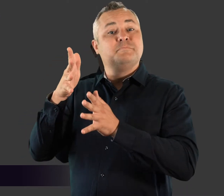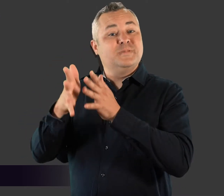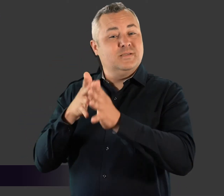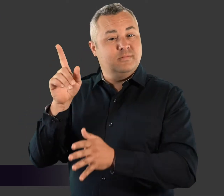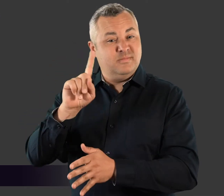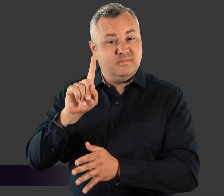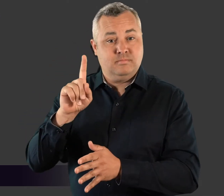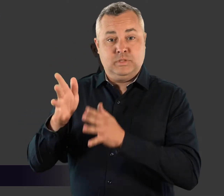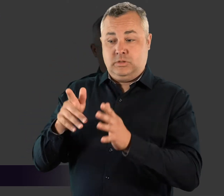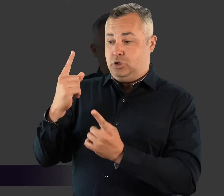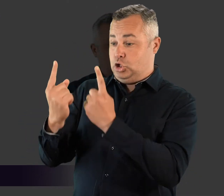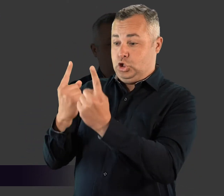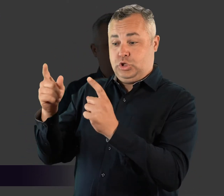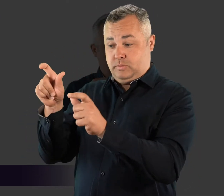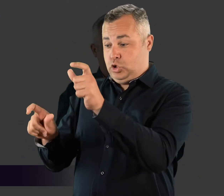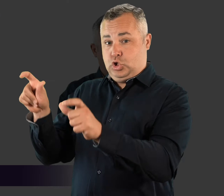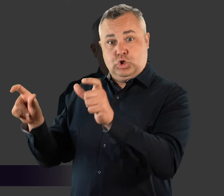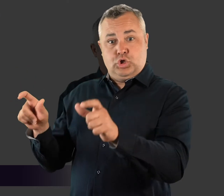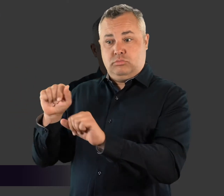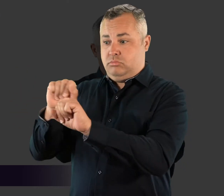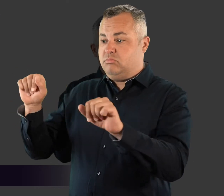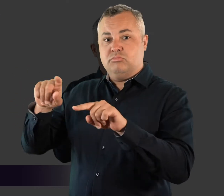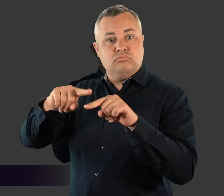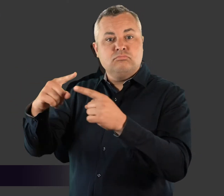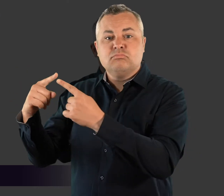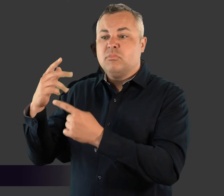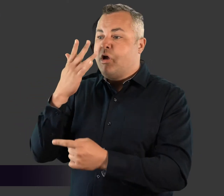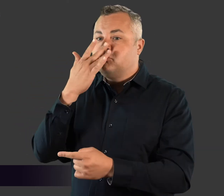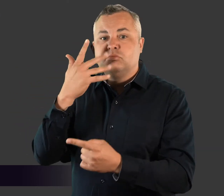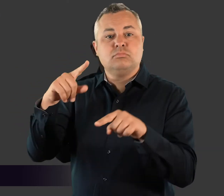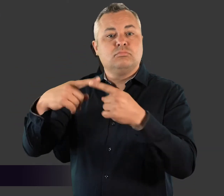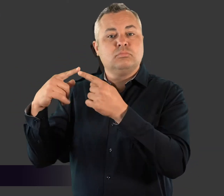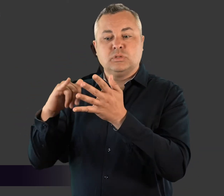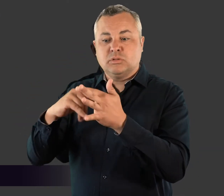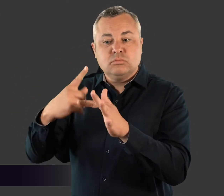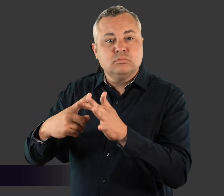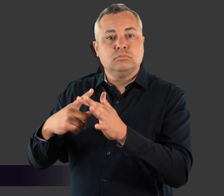It means people that are influenced by experiences associated with age, sex,